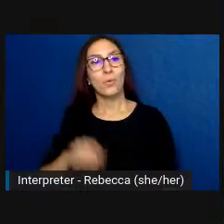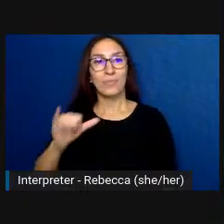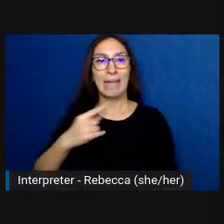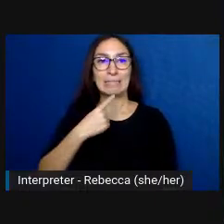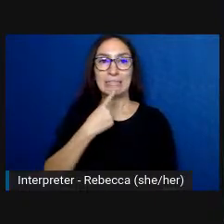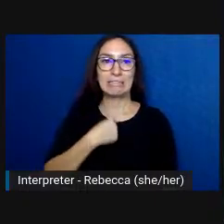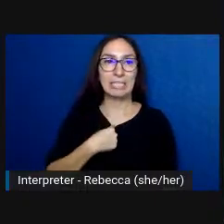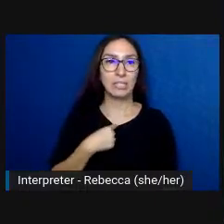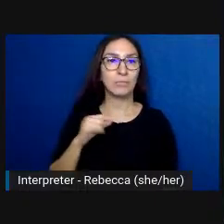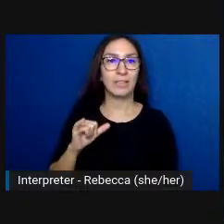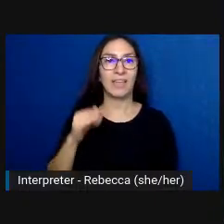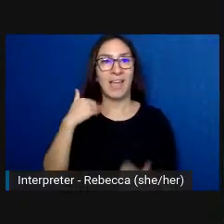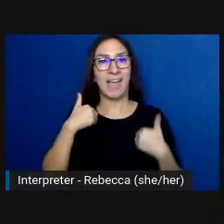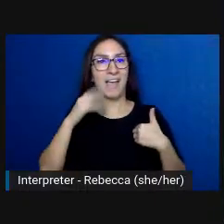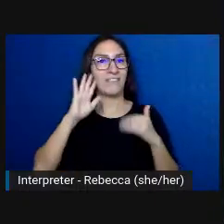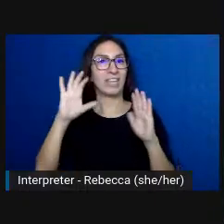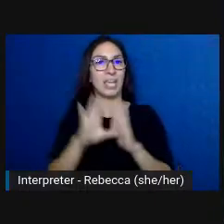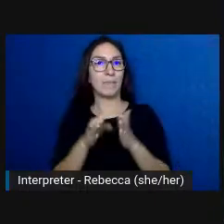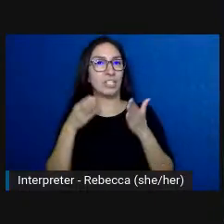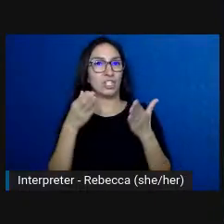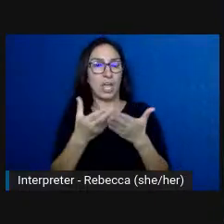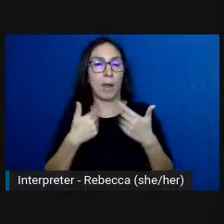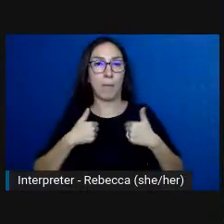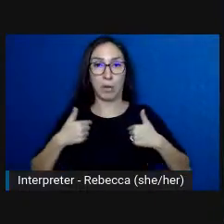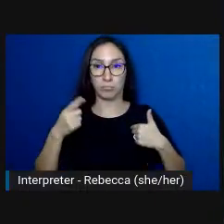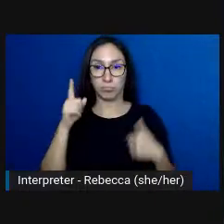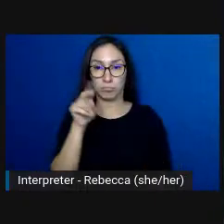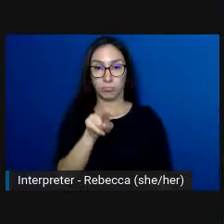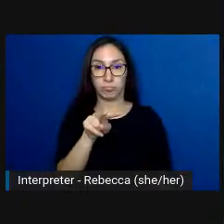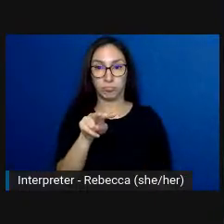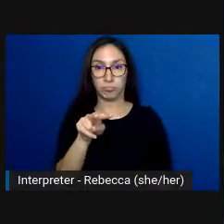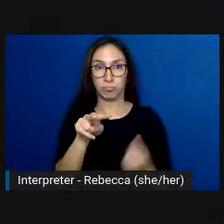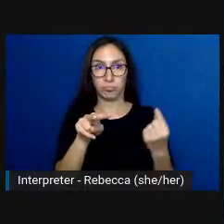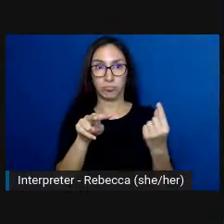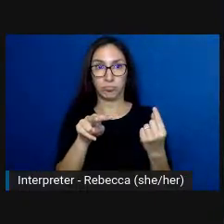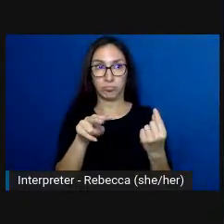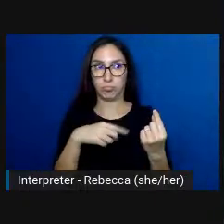say "Graphic image with no ALT TEXT display" .